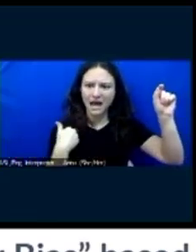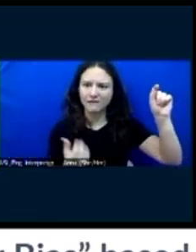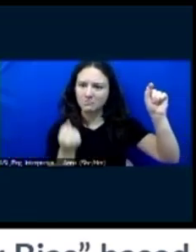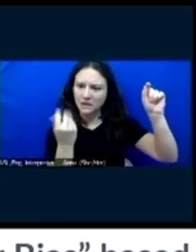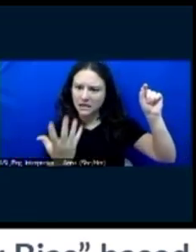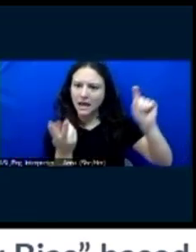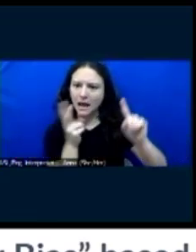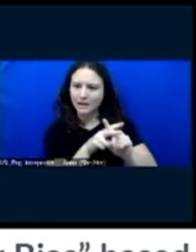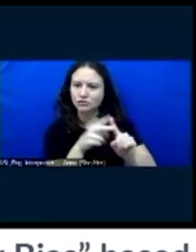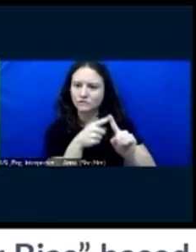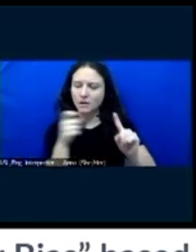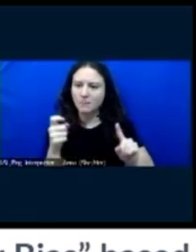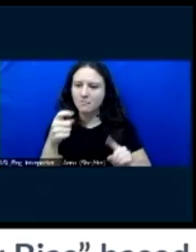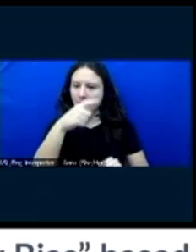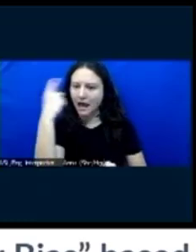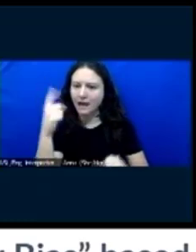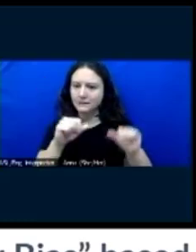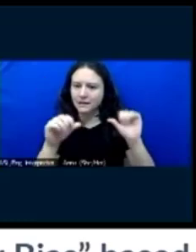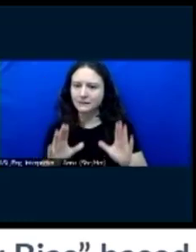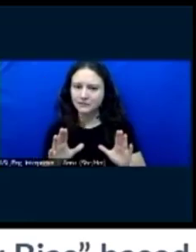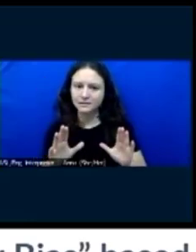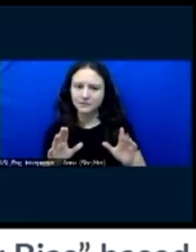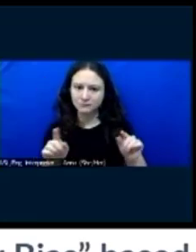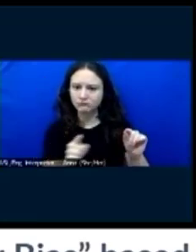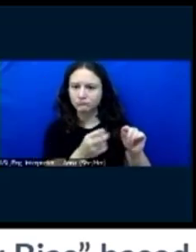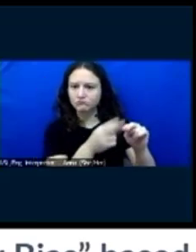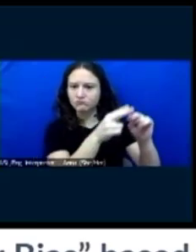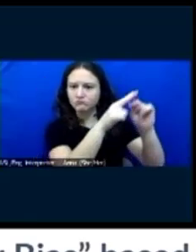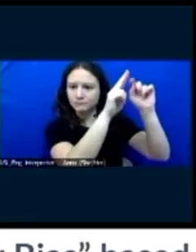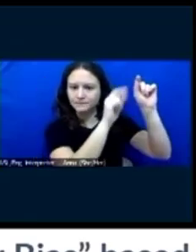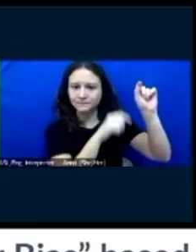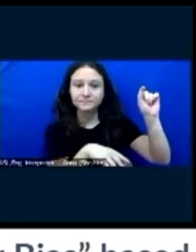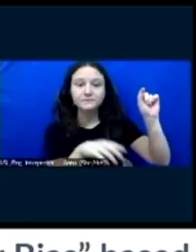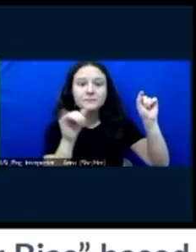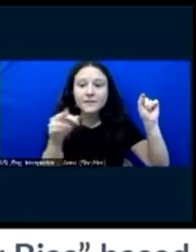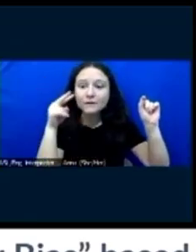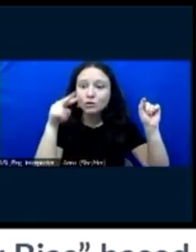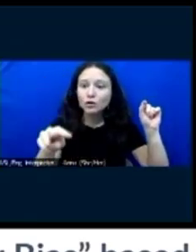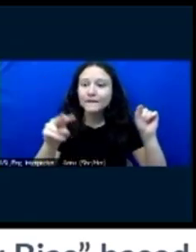In fact, if you take the first 15 of these topics,